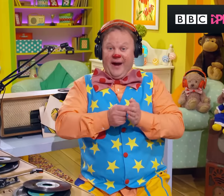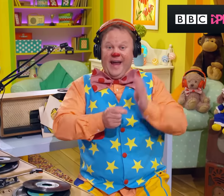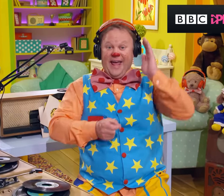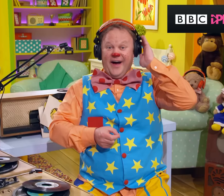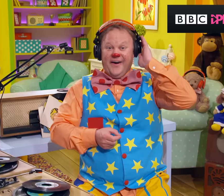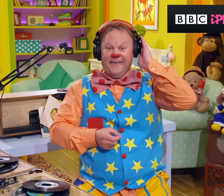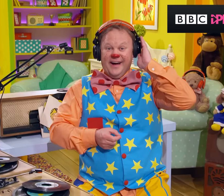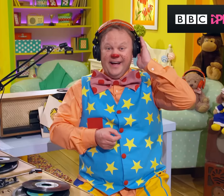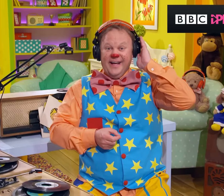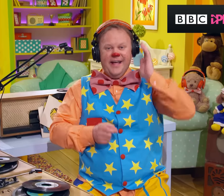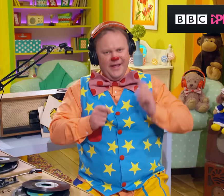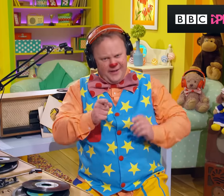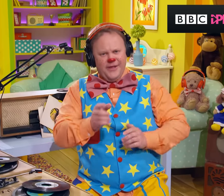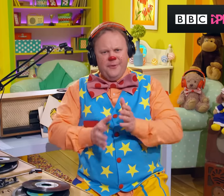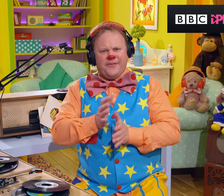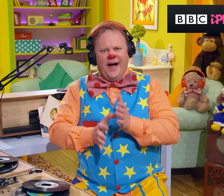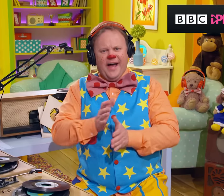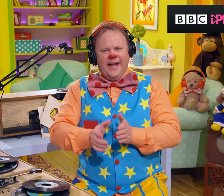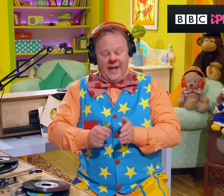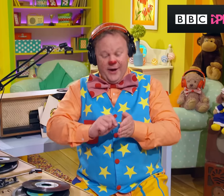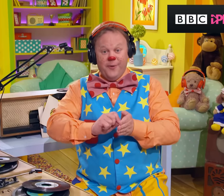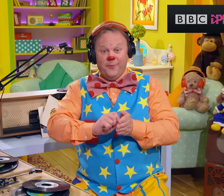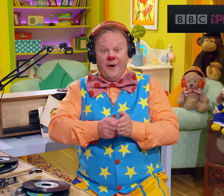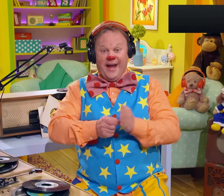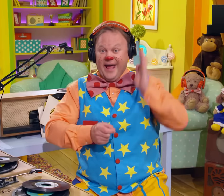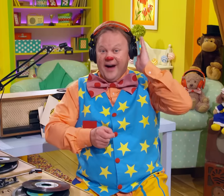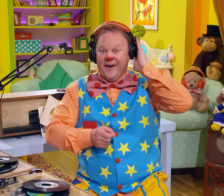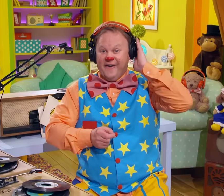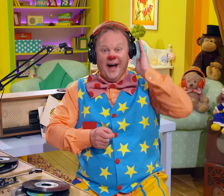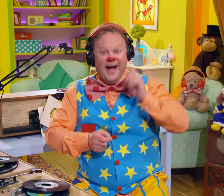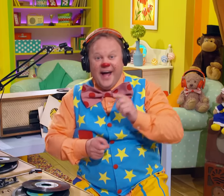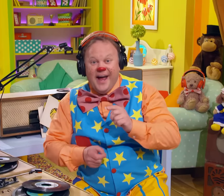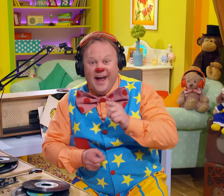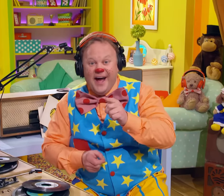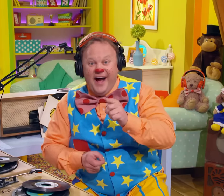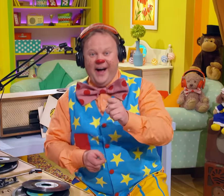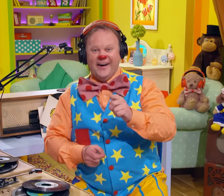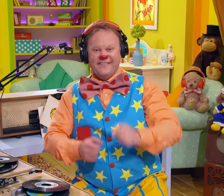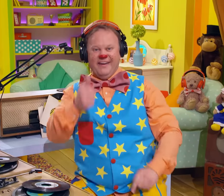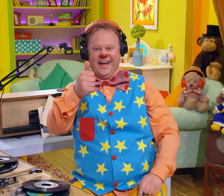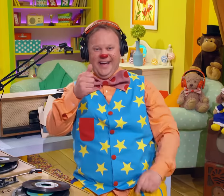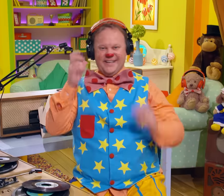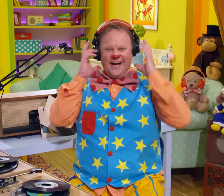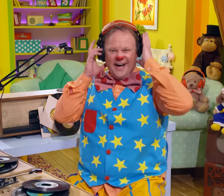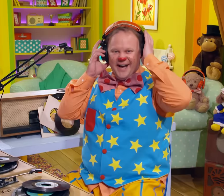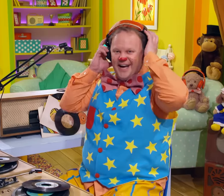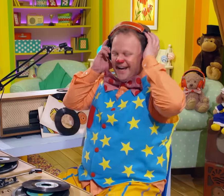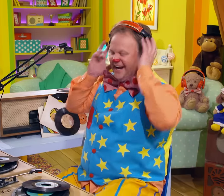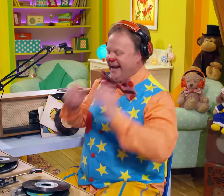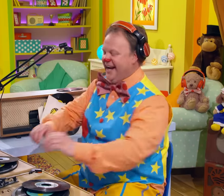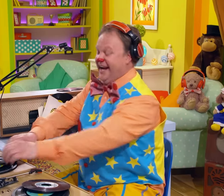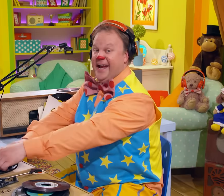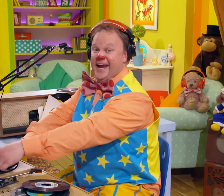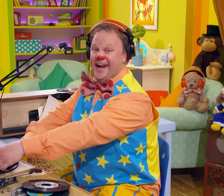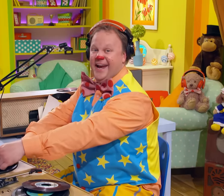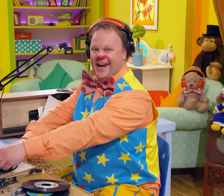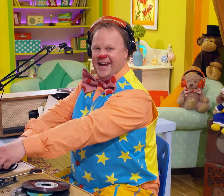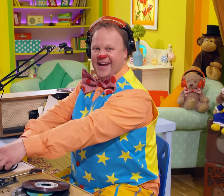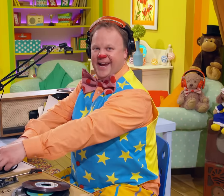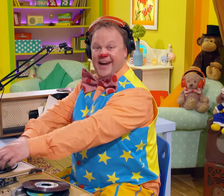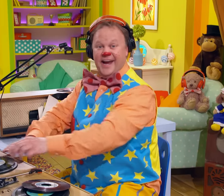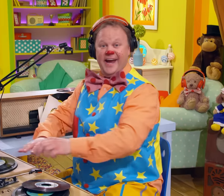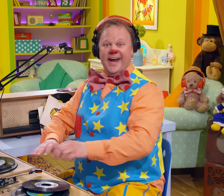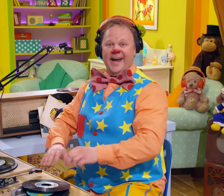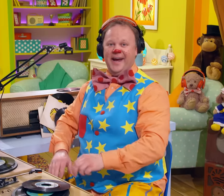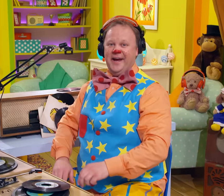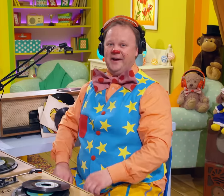radio you sign radio oh very good thank you mr tumble we think you're a star